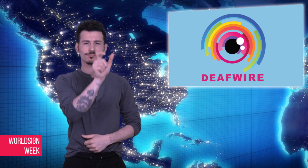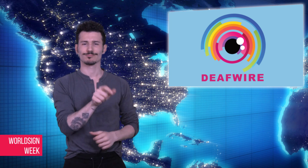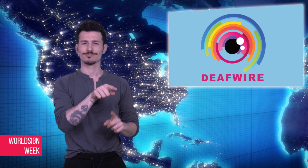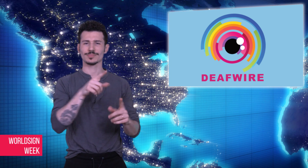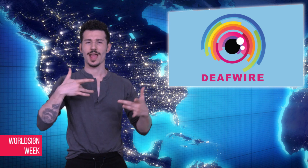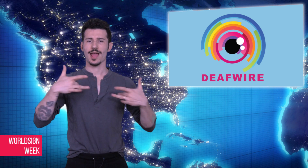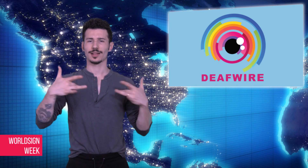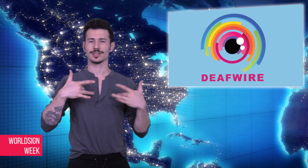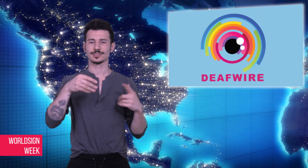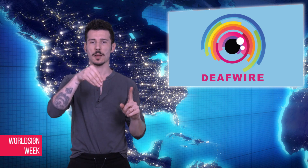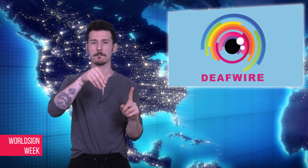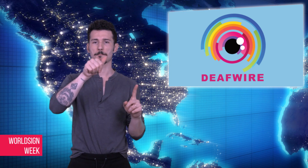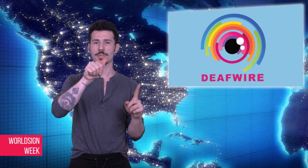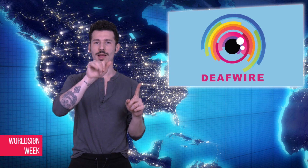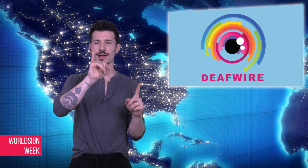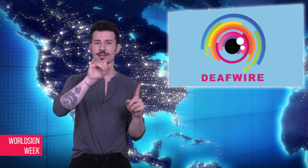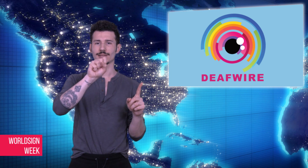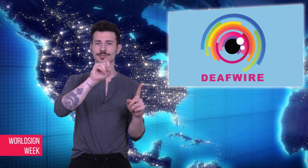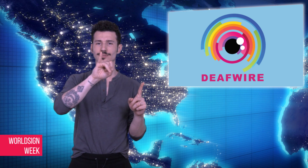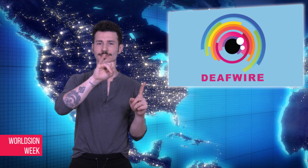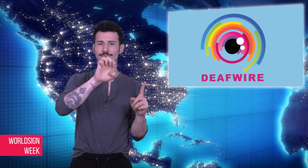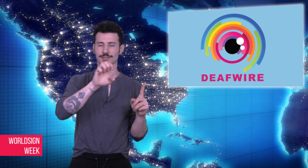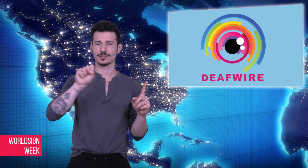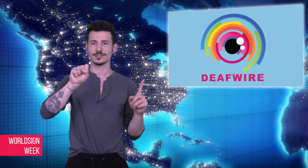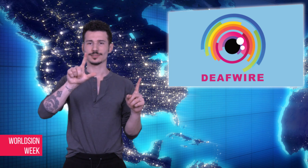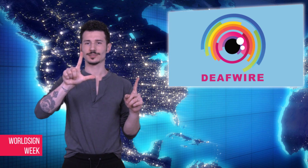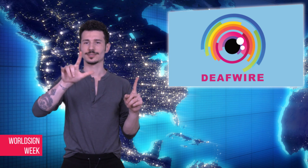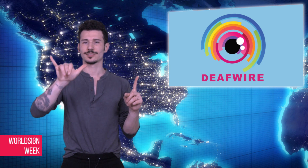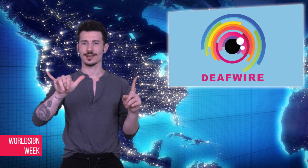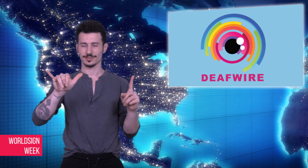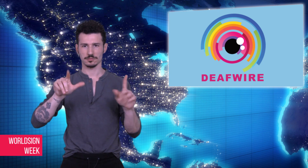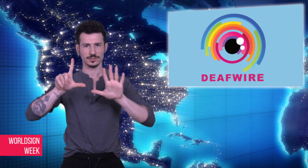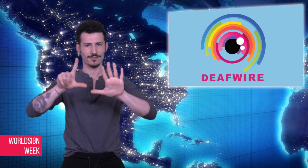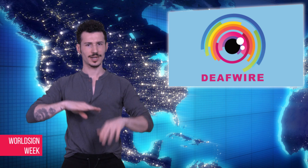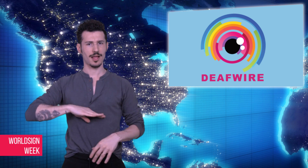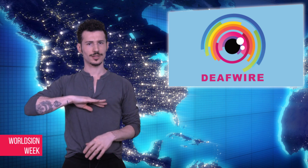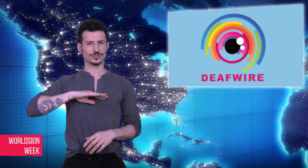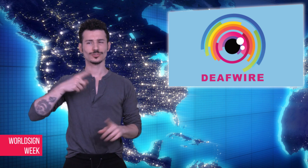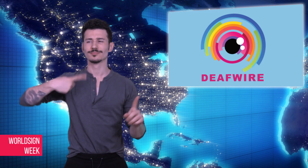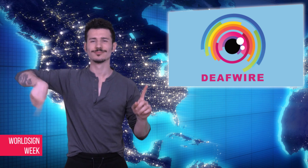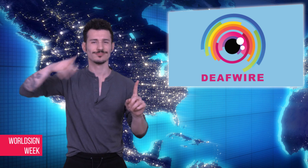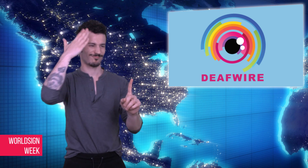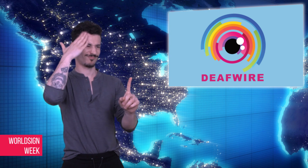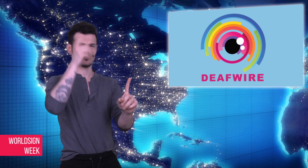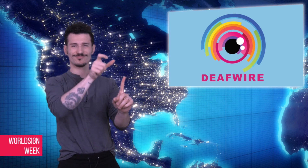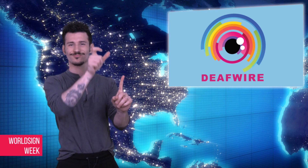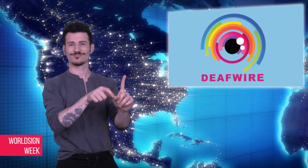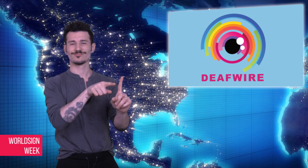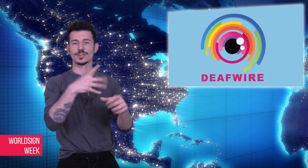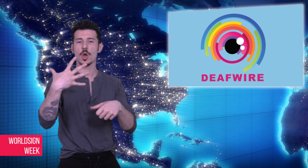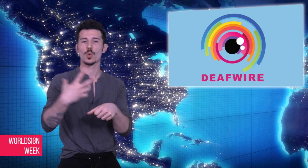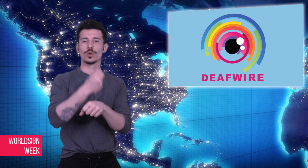role in the Oscar award winning movie “The Silent Child”, and her mother,